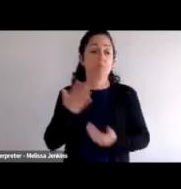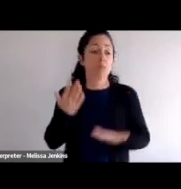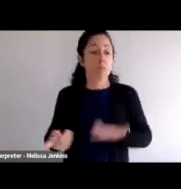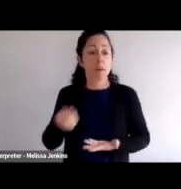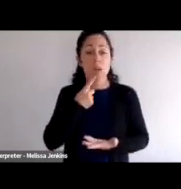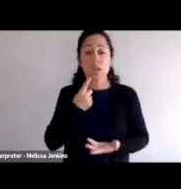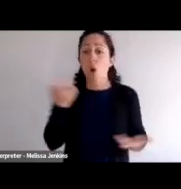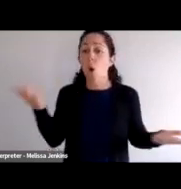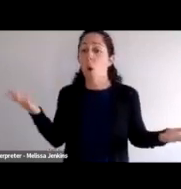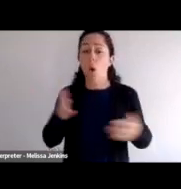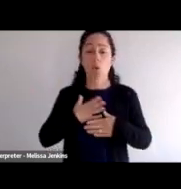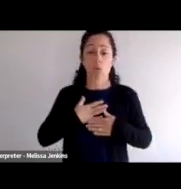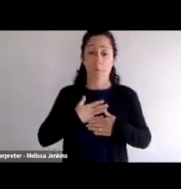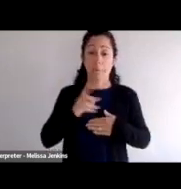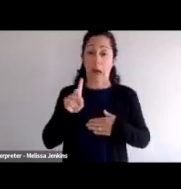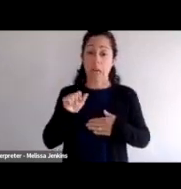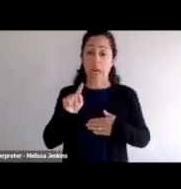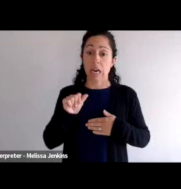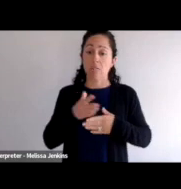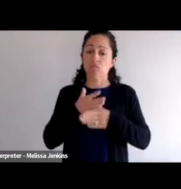for general research, which is any kind of research